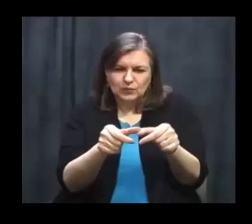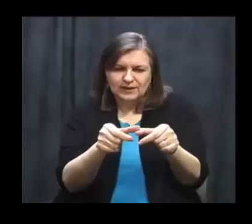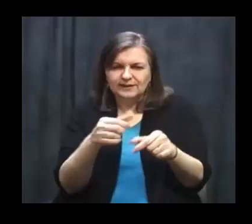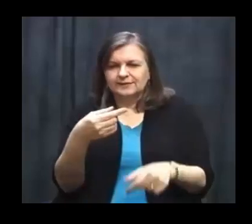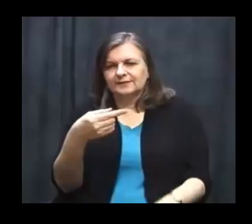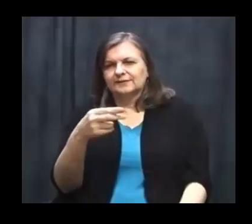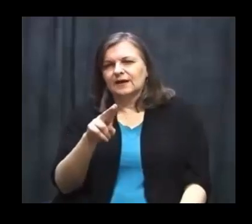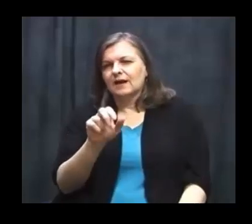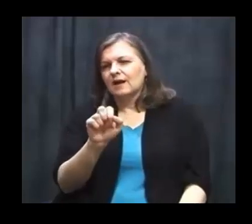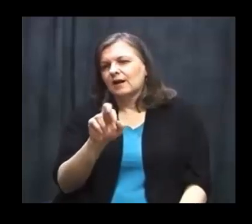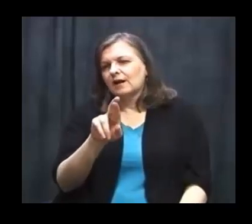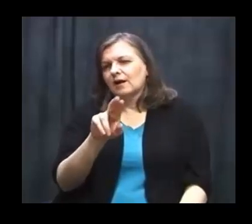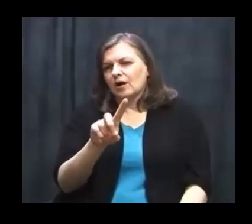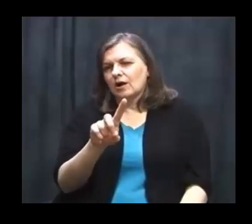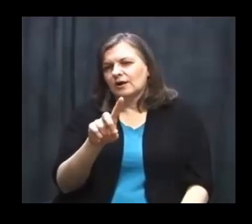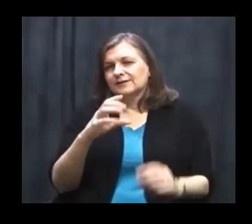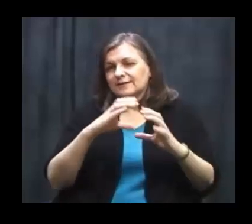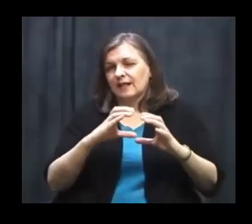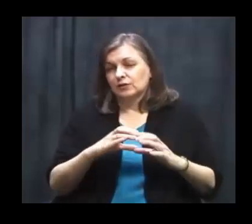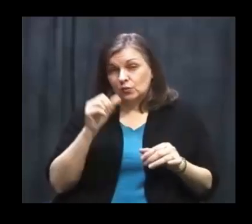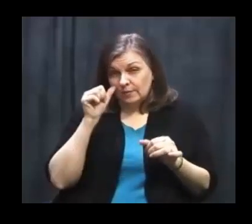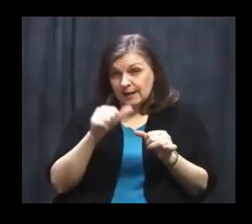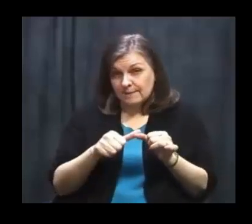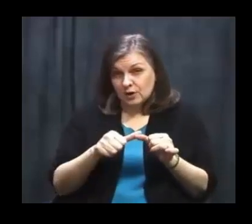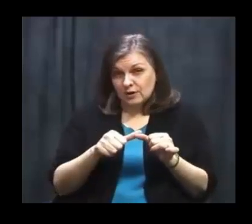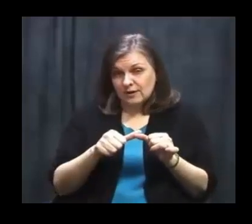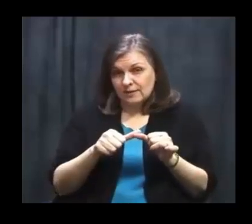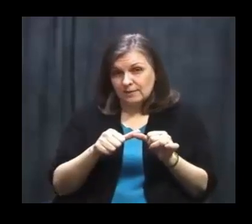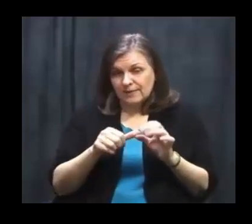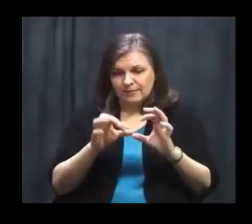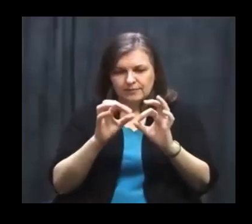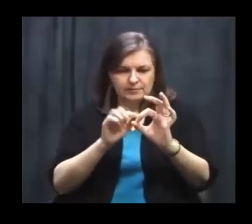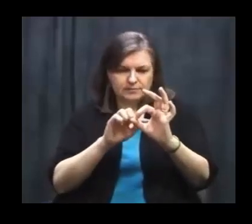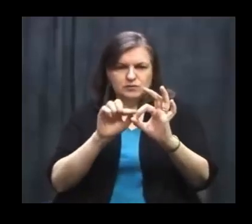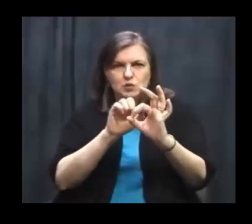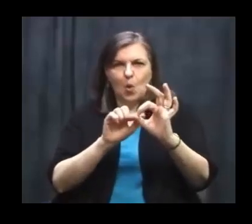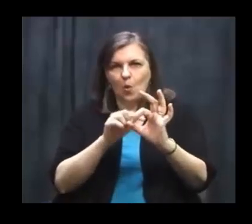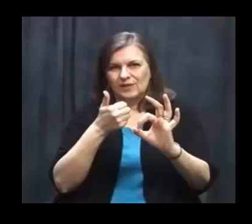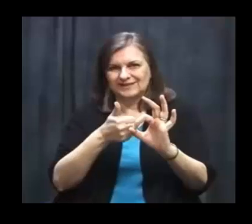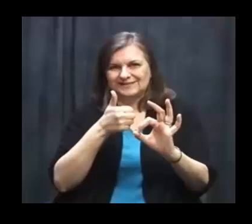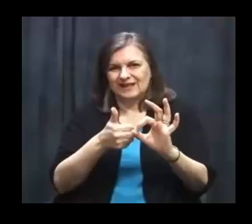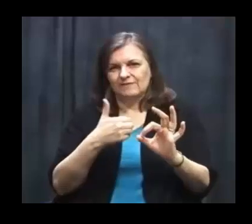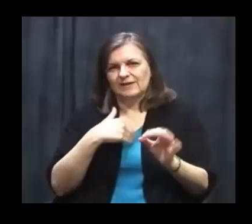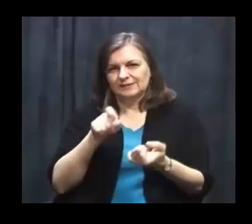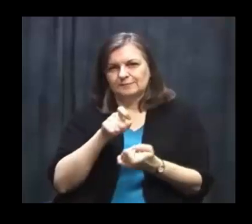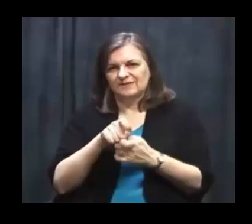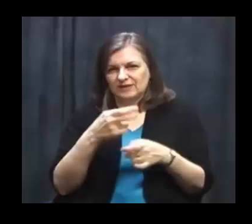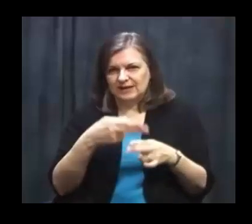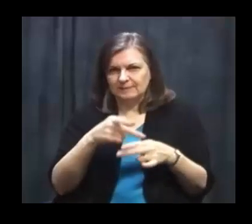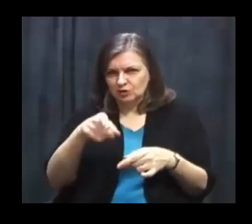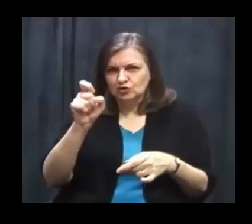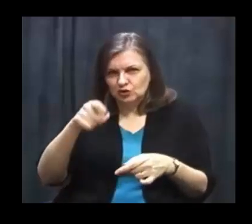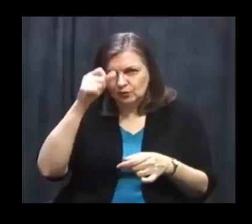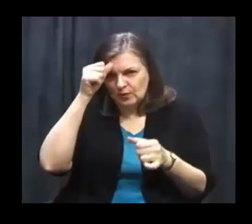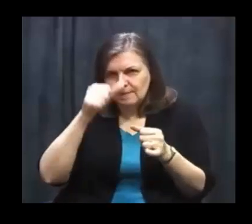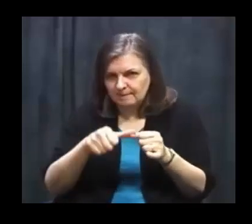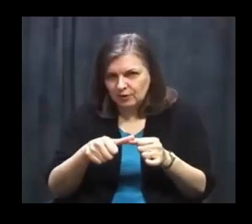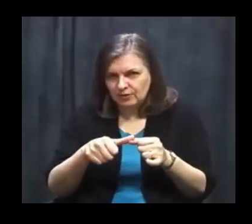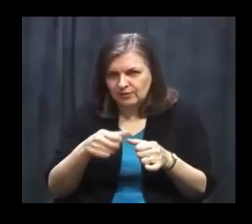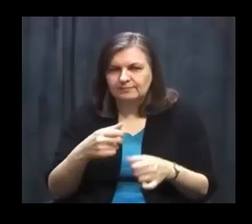remember?? the hole itself has a specific name